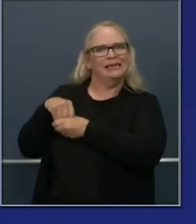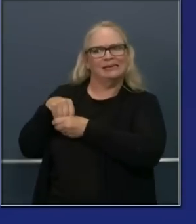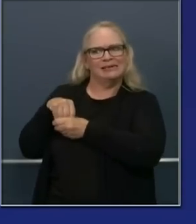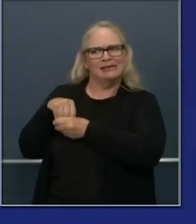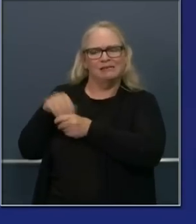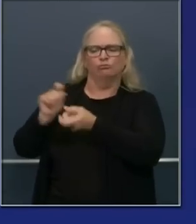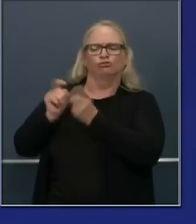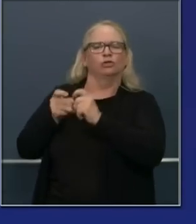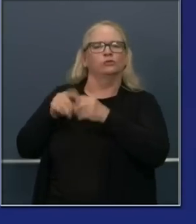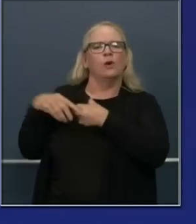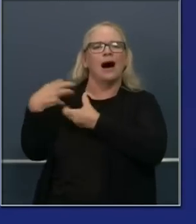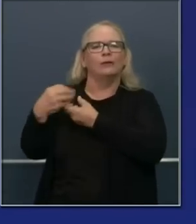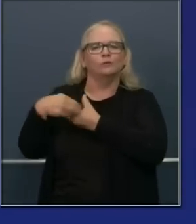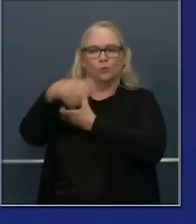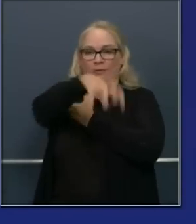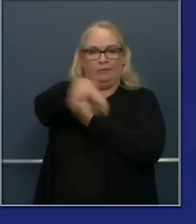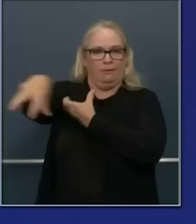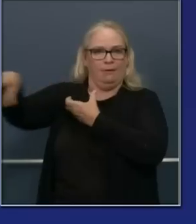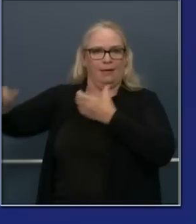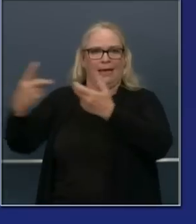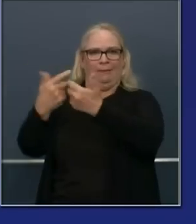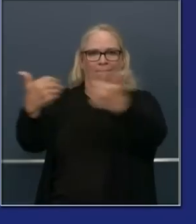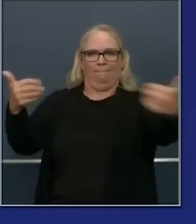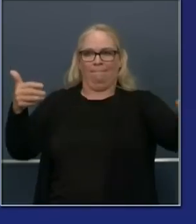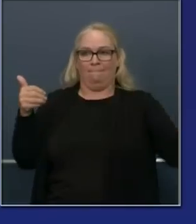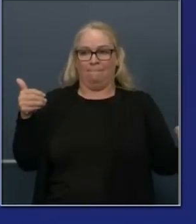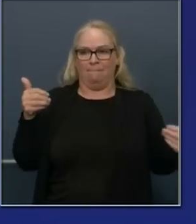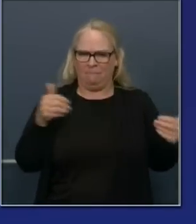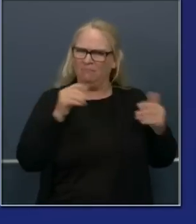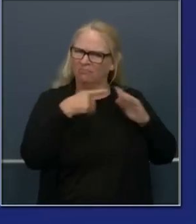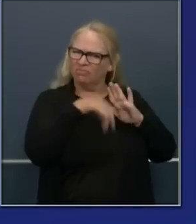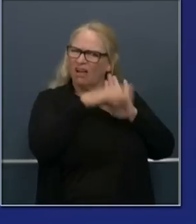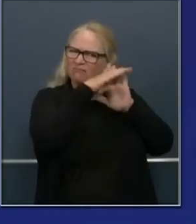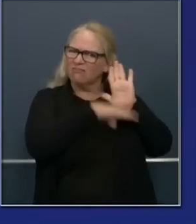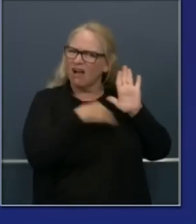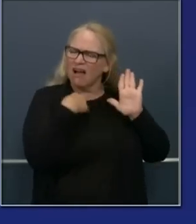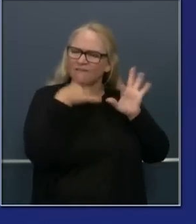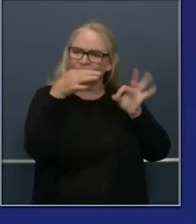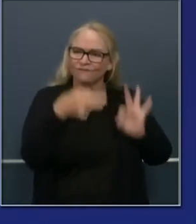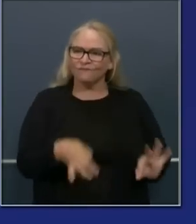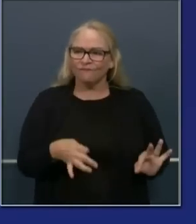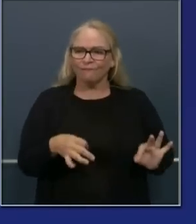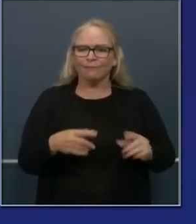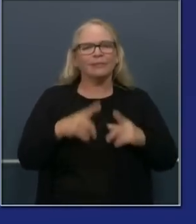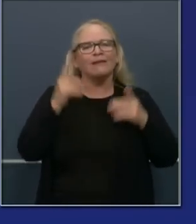AND ACTIVITIES THAT WE WANT TO MOVE INDOORS OUTDOORS FOR PERSONAL CARE SERVICE INDUSTRY.